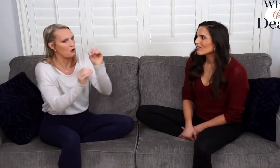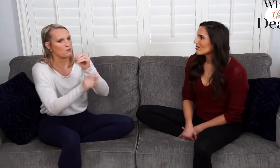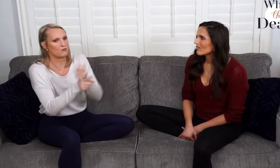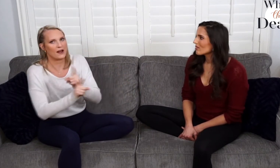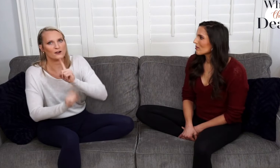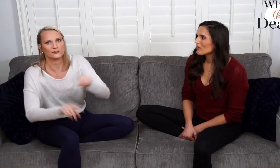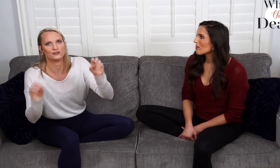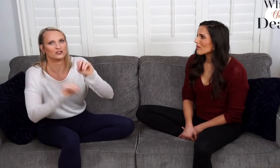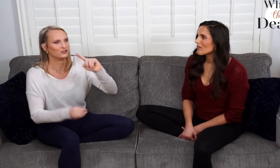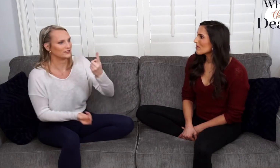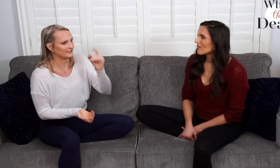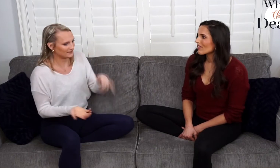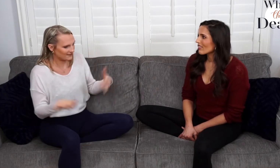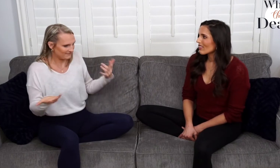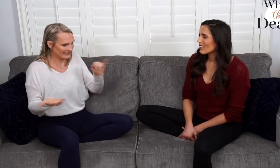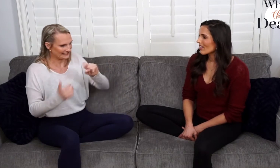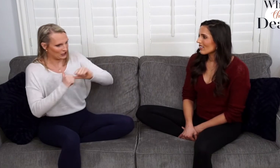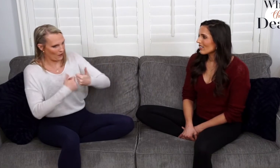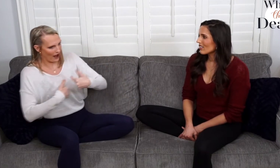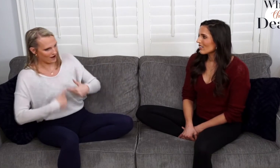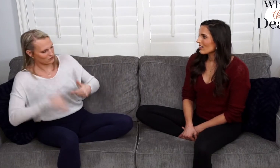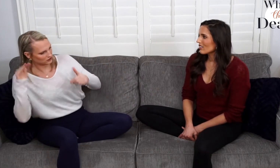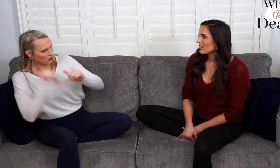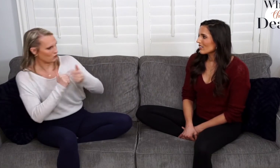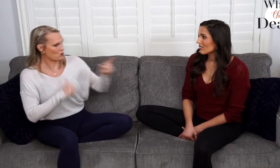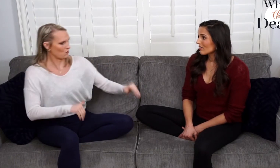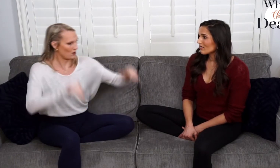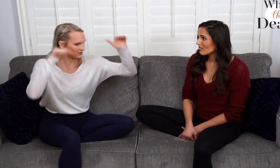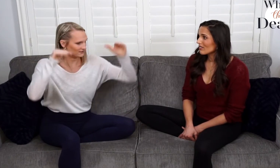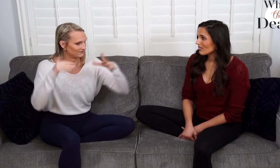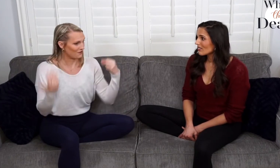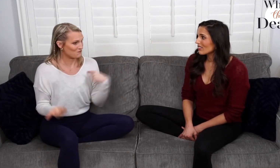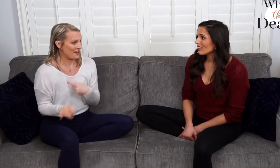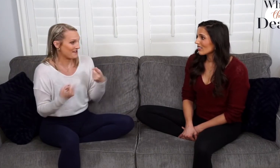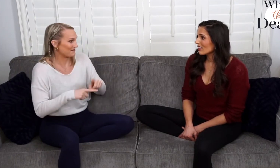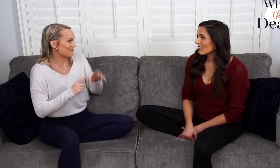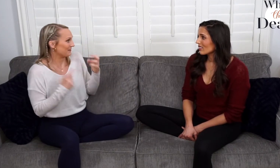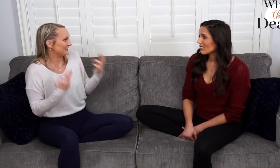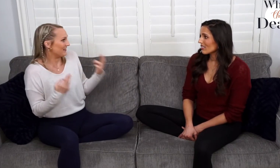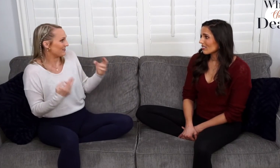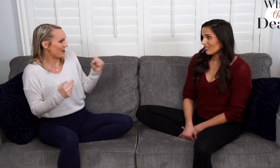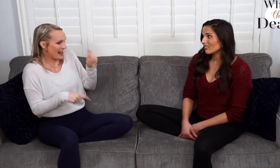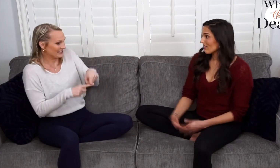There was no right or wrong answer and it's just this is how I was raised in this is how you were raised and we still happen to be best friends